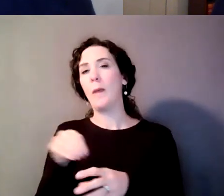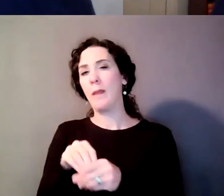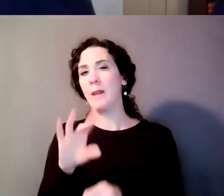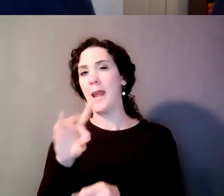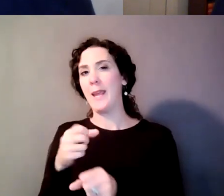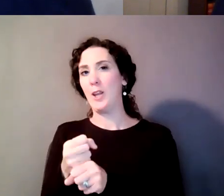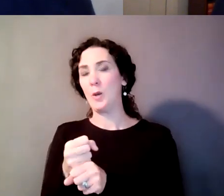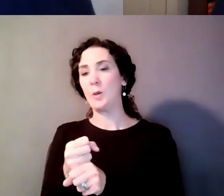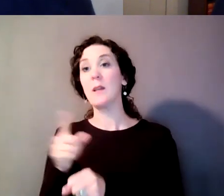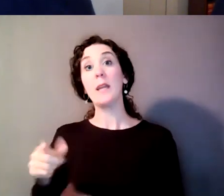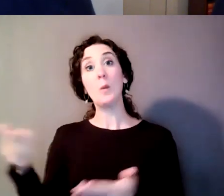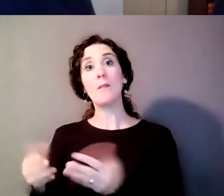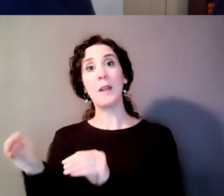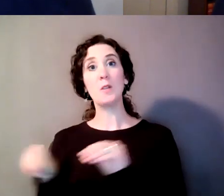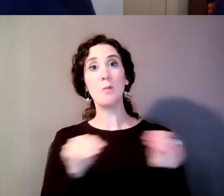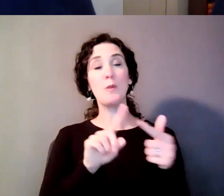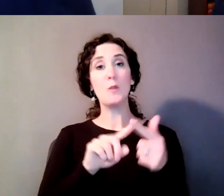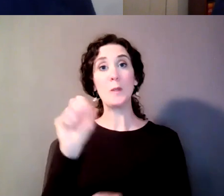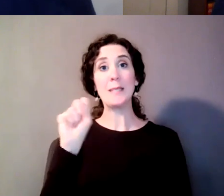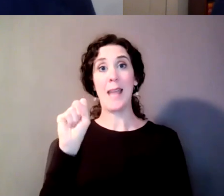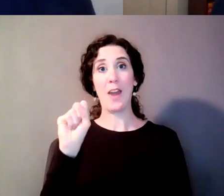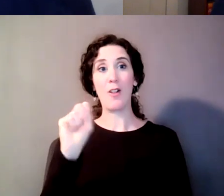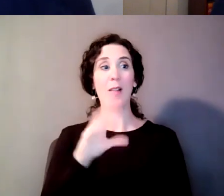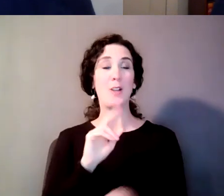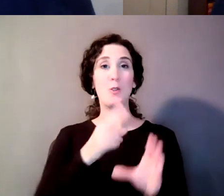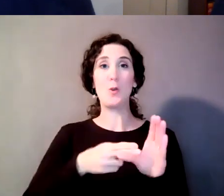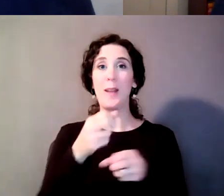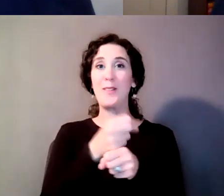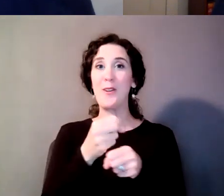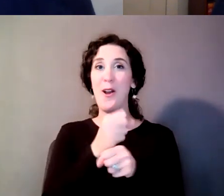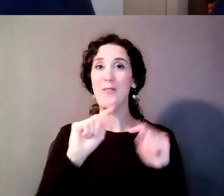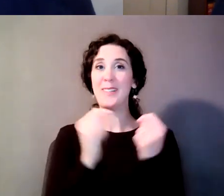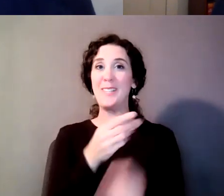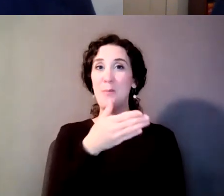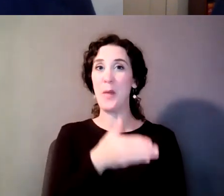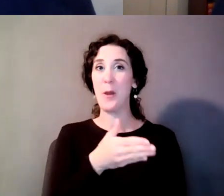headquarters and join the coffee team there. Over the next 17 years Major was a part of